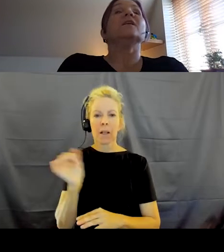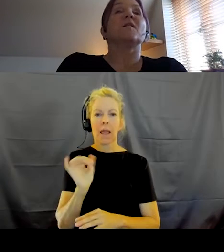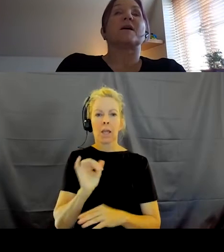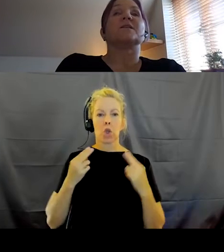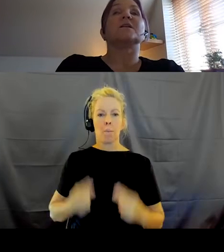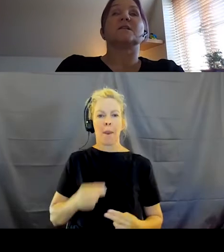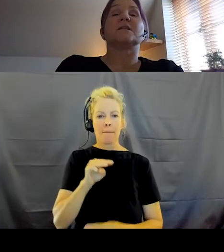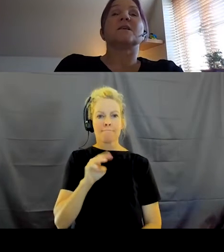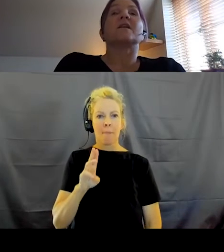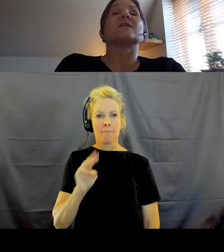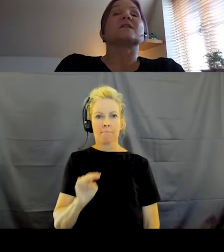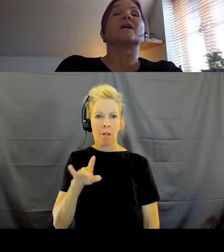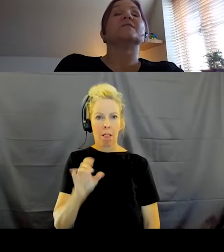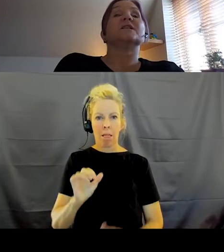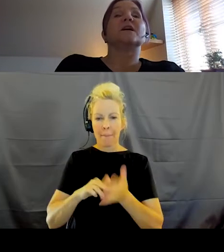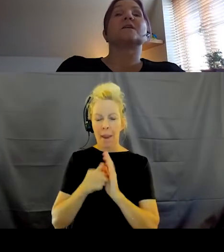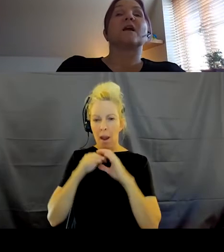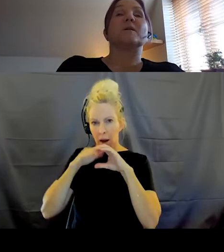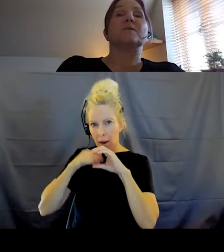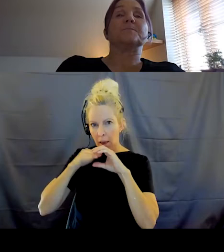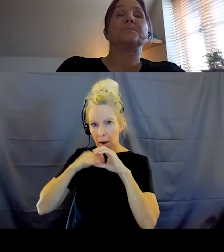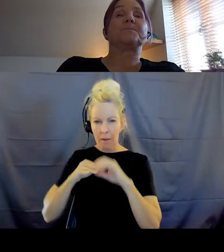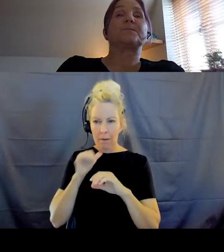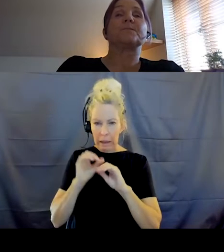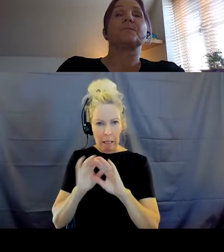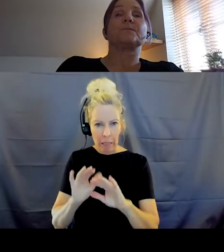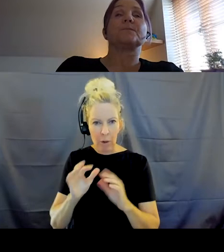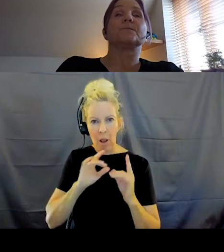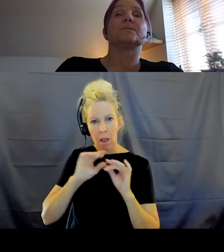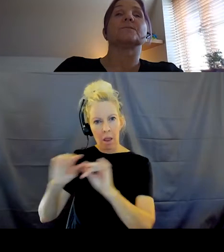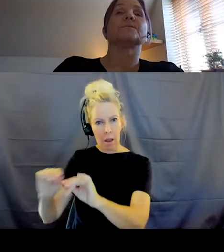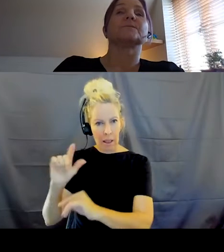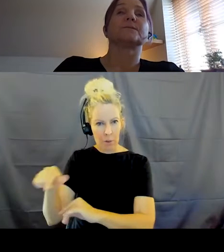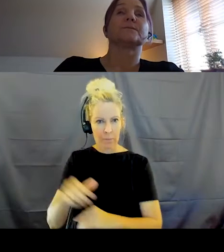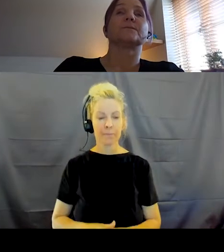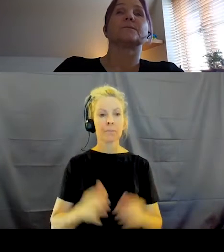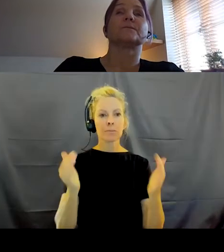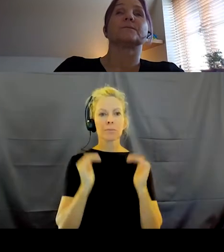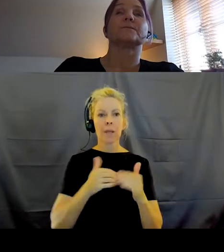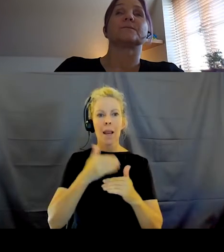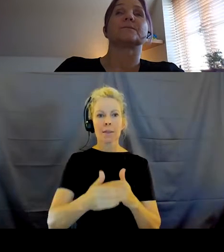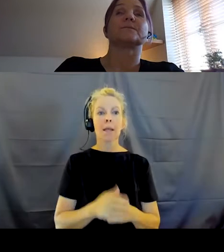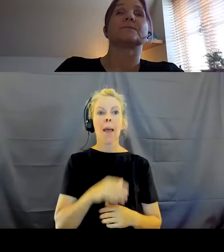little better since I kind of TTS came along. >> Synthesis uses a statistical model, the